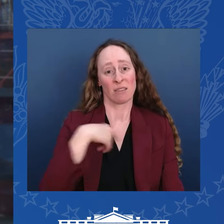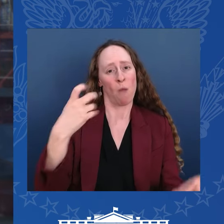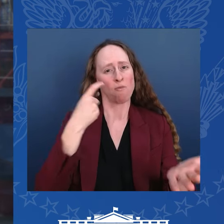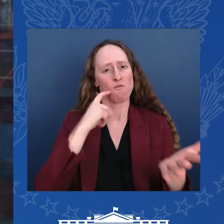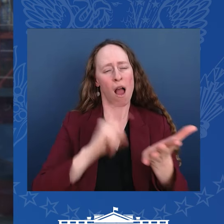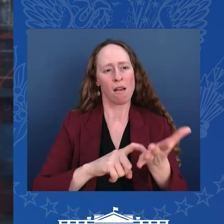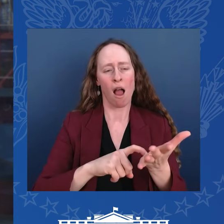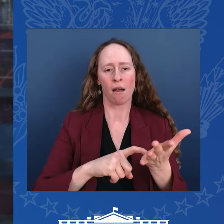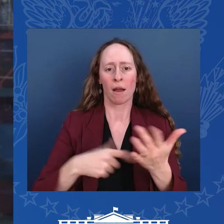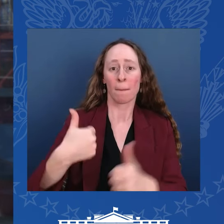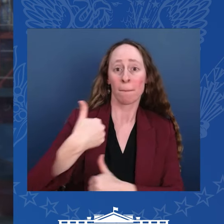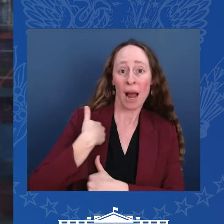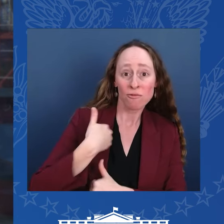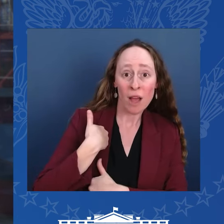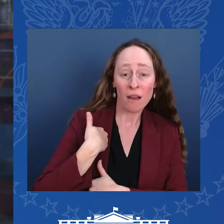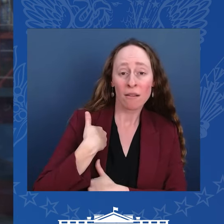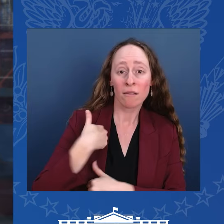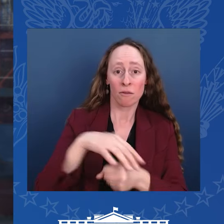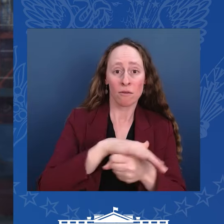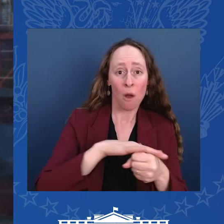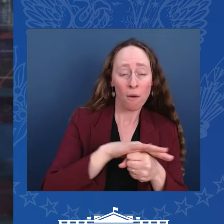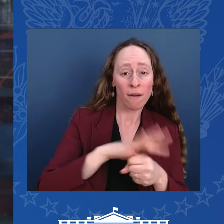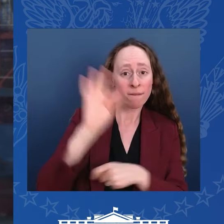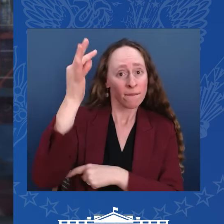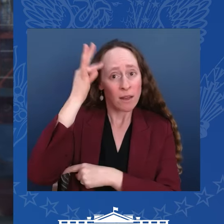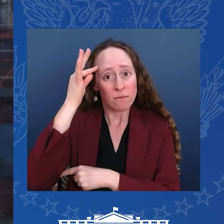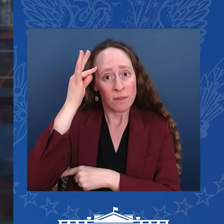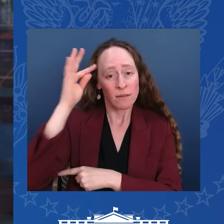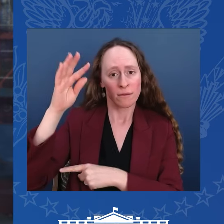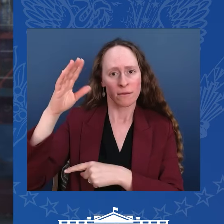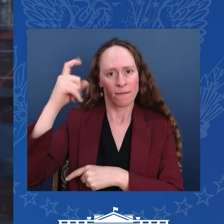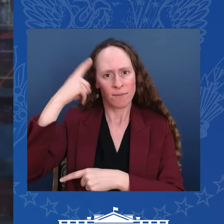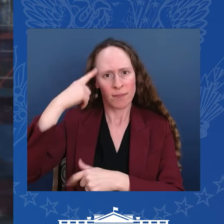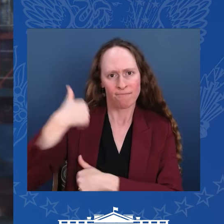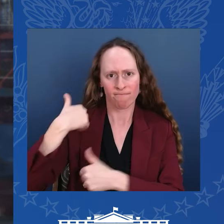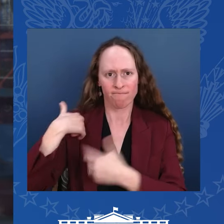who did an absolutely amazing job helping to get this city and this state back on our feet.